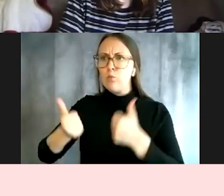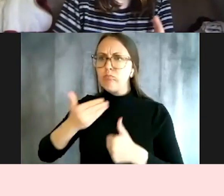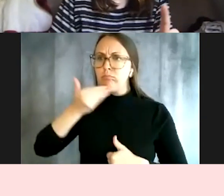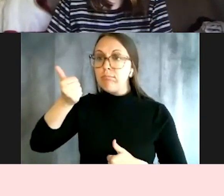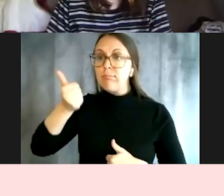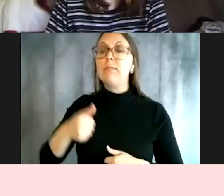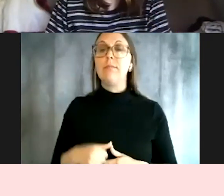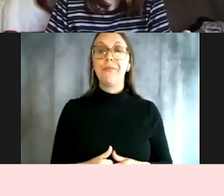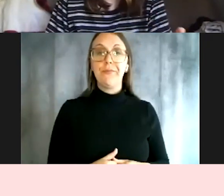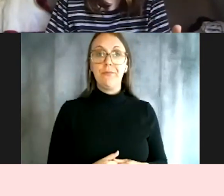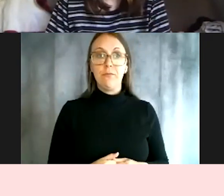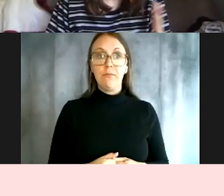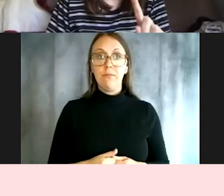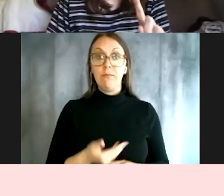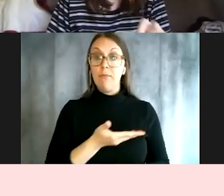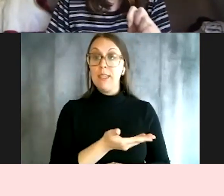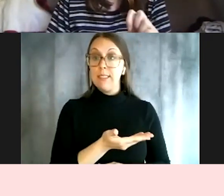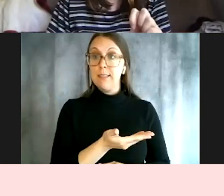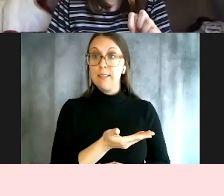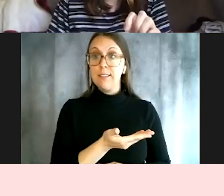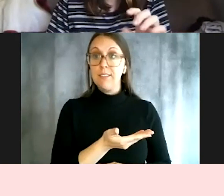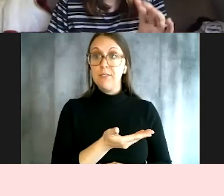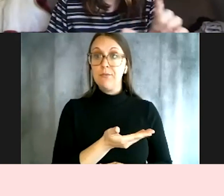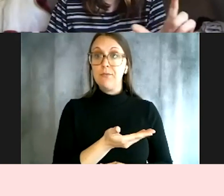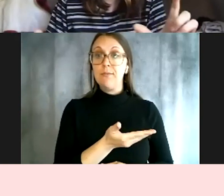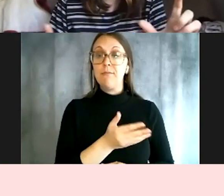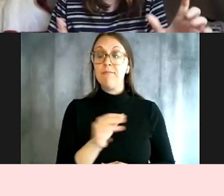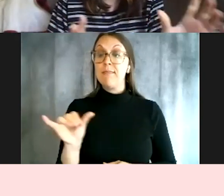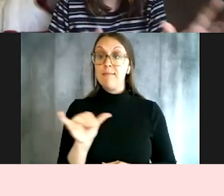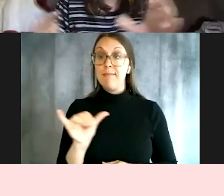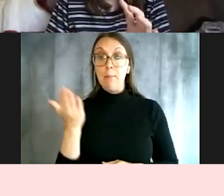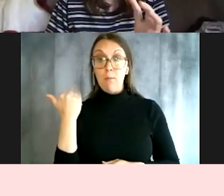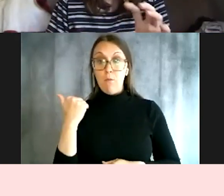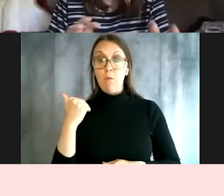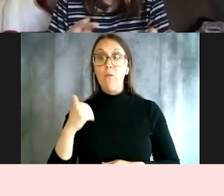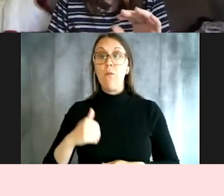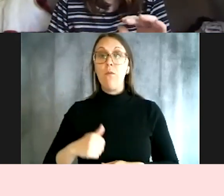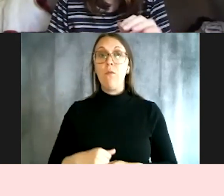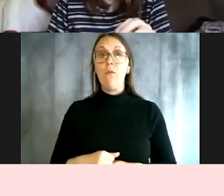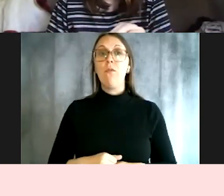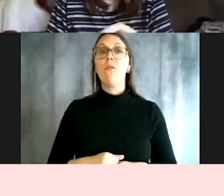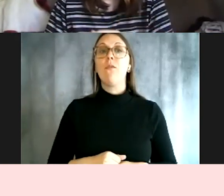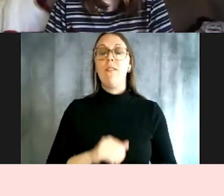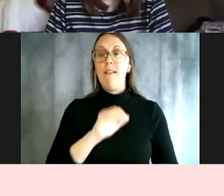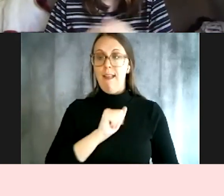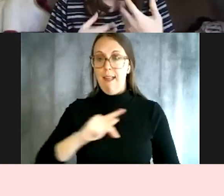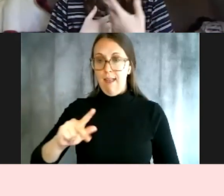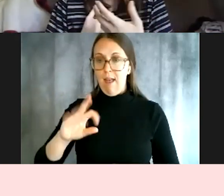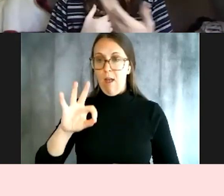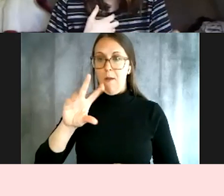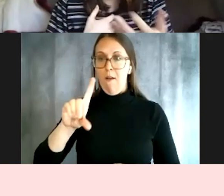Now this is just what we were looking at it's the redesigned app flow as I created